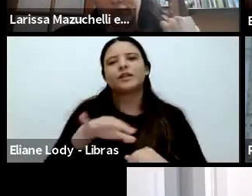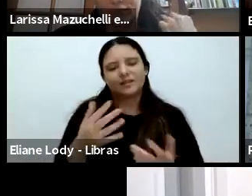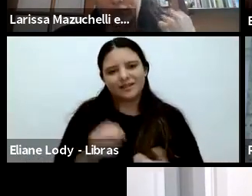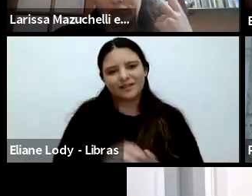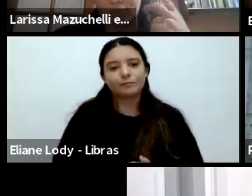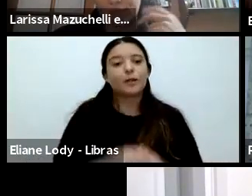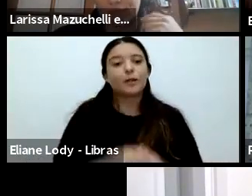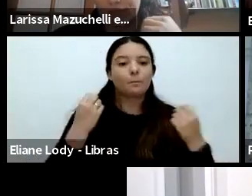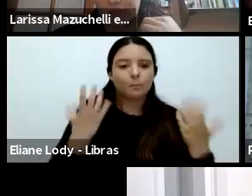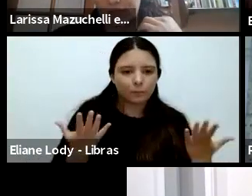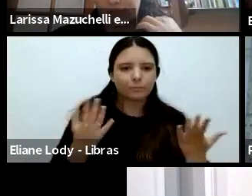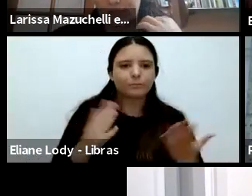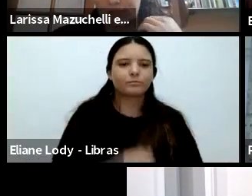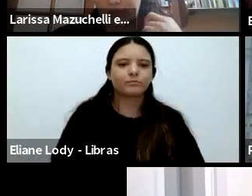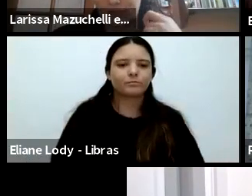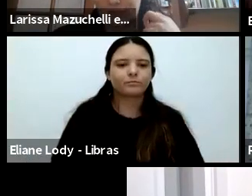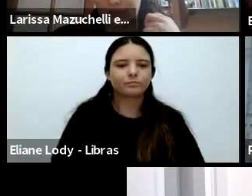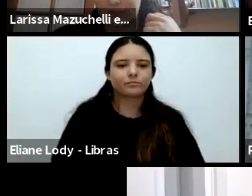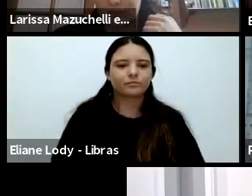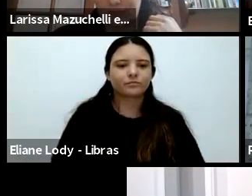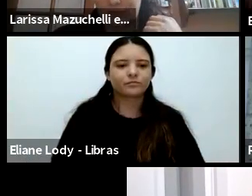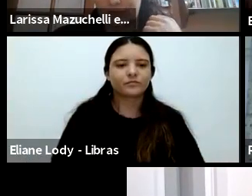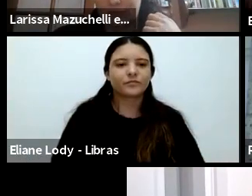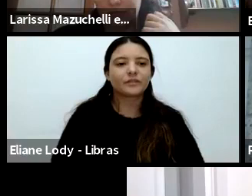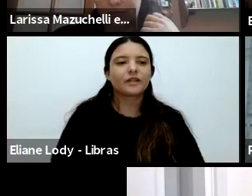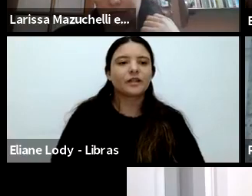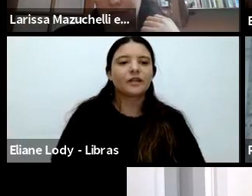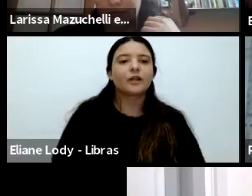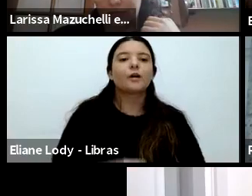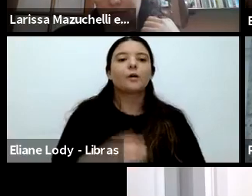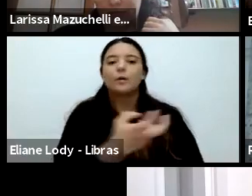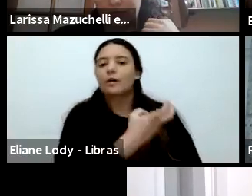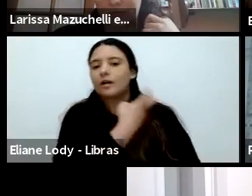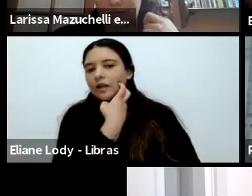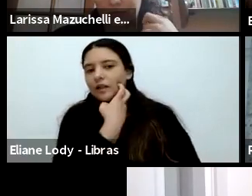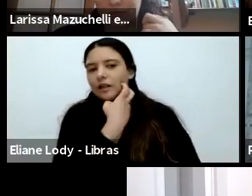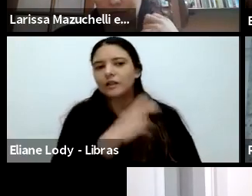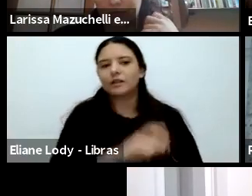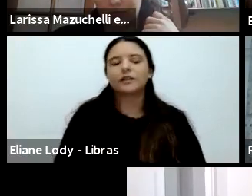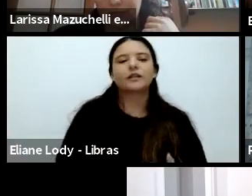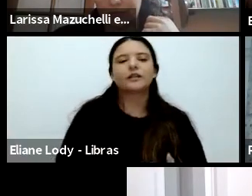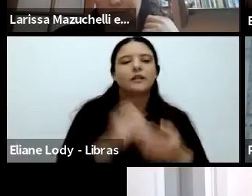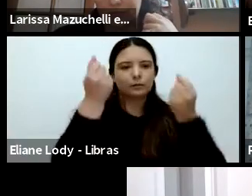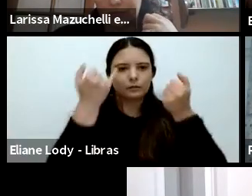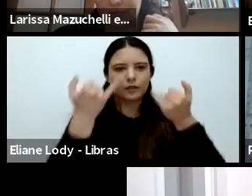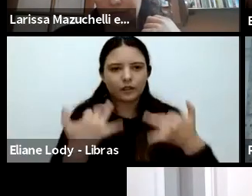Okay, so. so, alias kept on saying so, alias kept on saying about the alias kept on saying about the